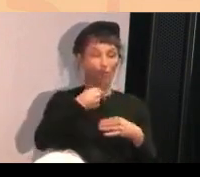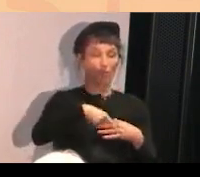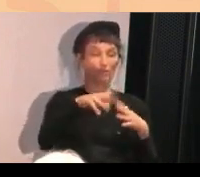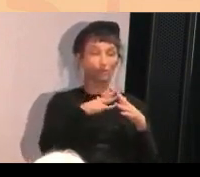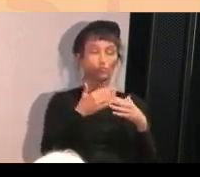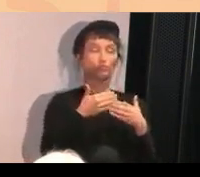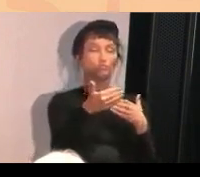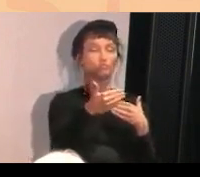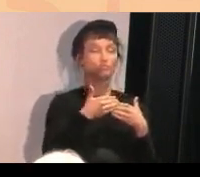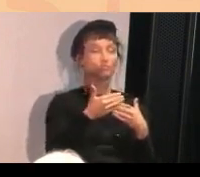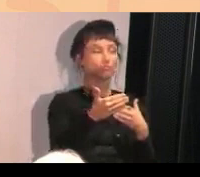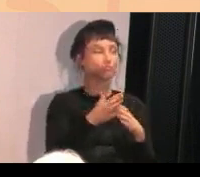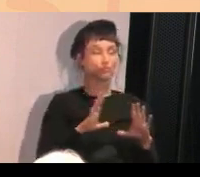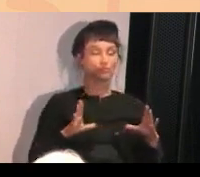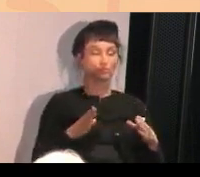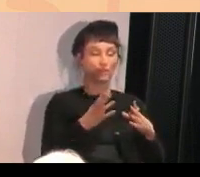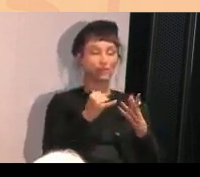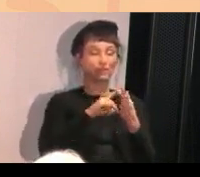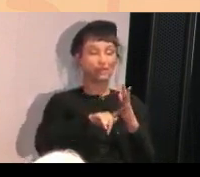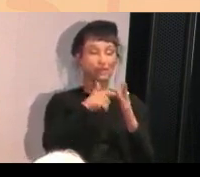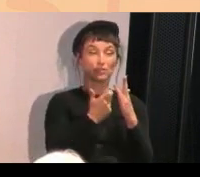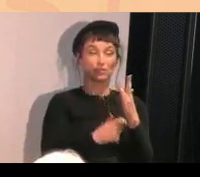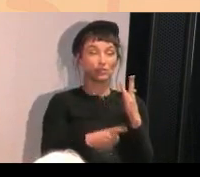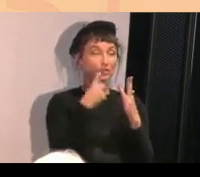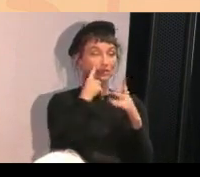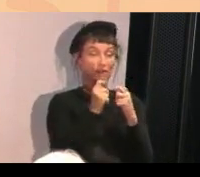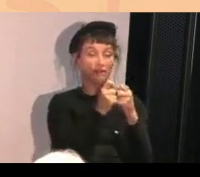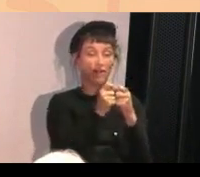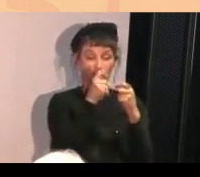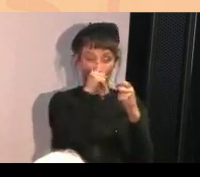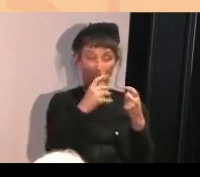as a sector do you see value in coming together as an alliance